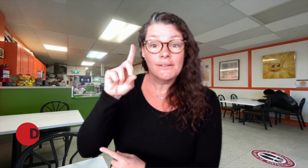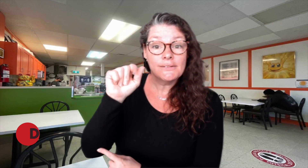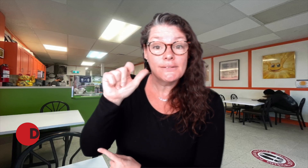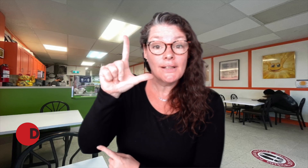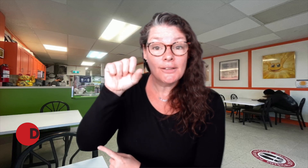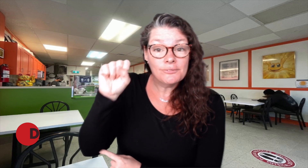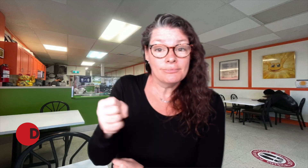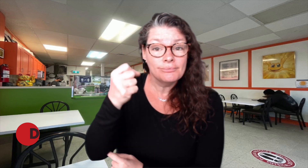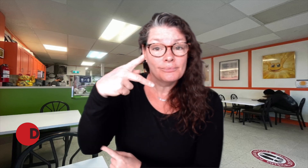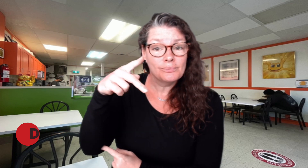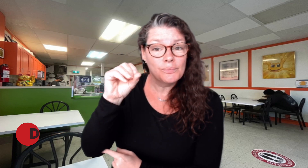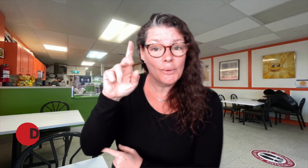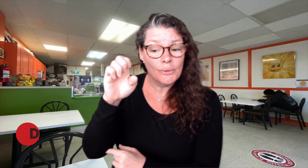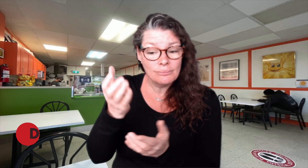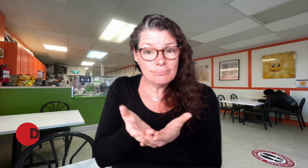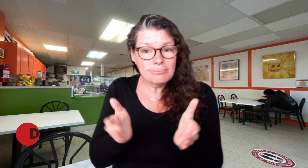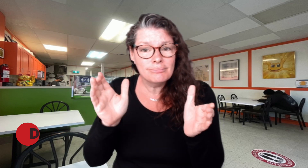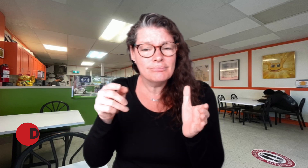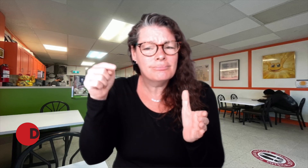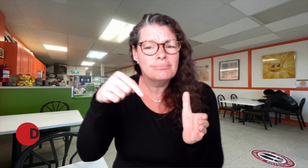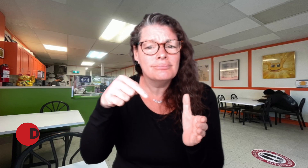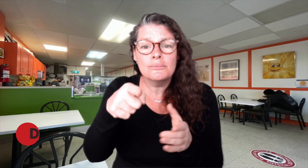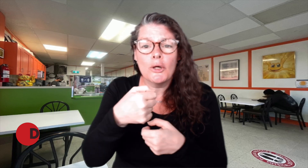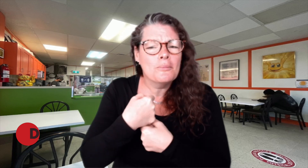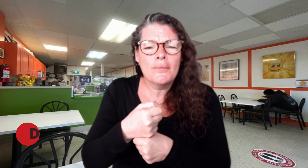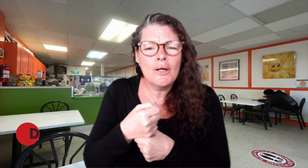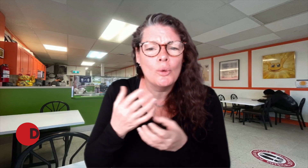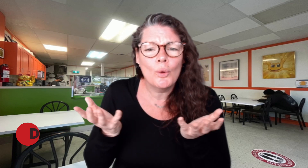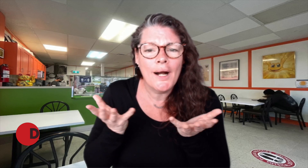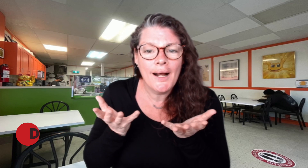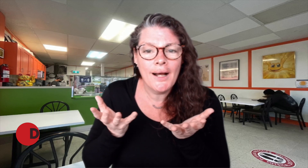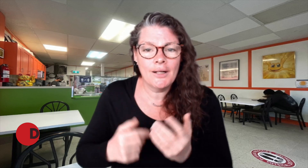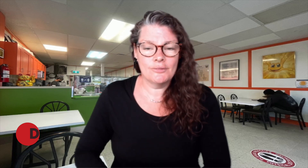What do you make at Dal’s Poke?